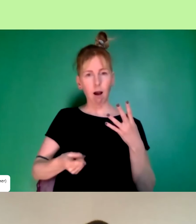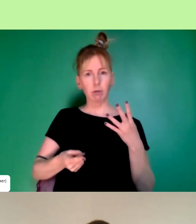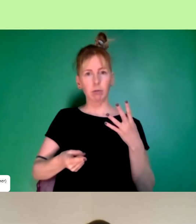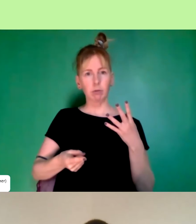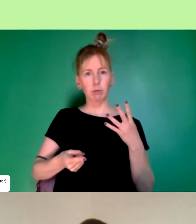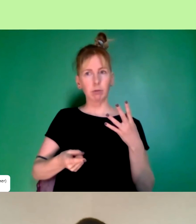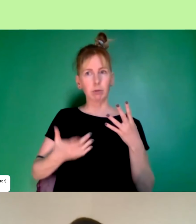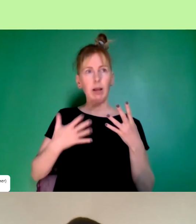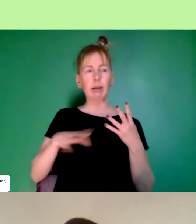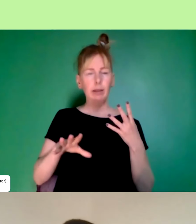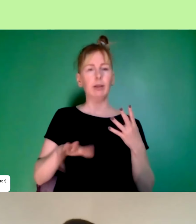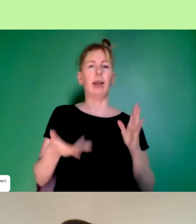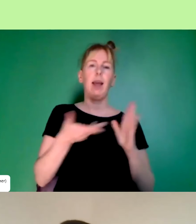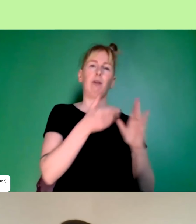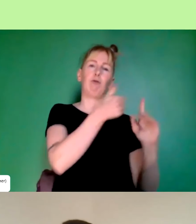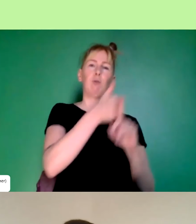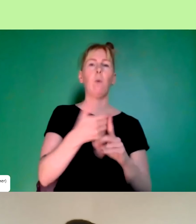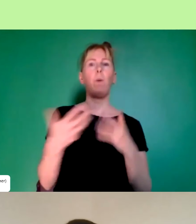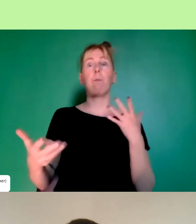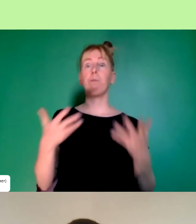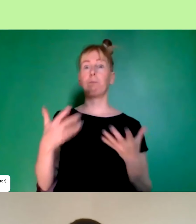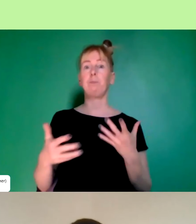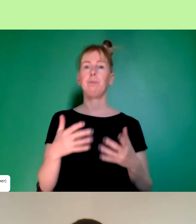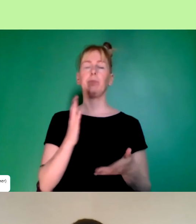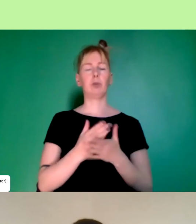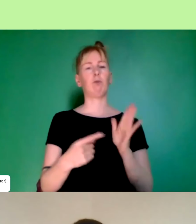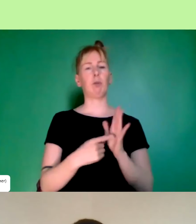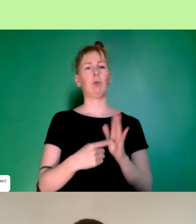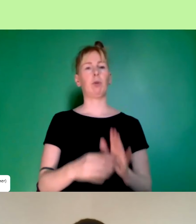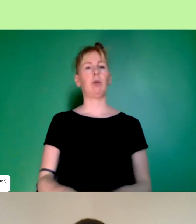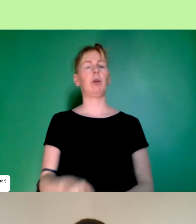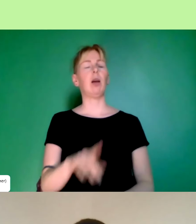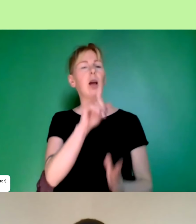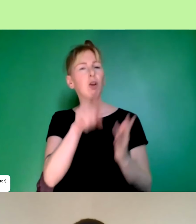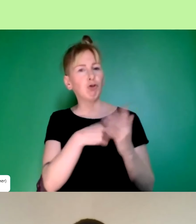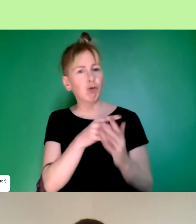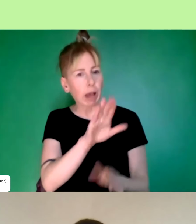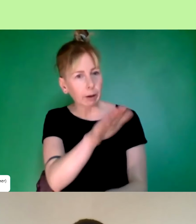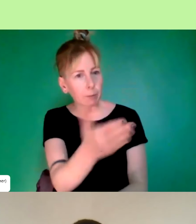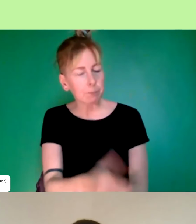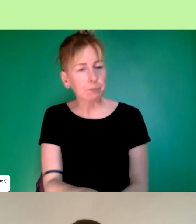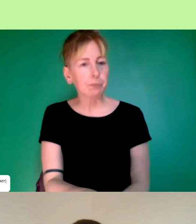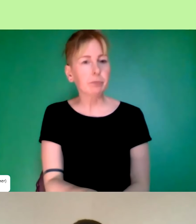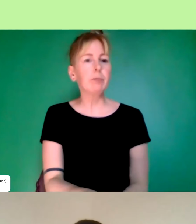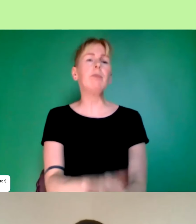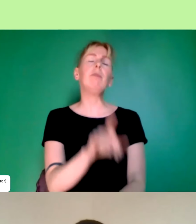I think what jumps out at me is this kind of phrase differing needs,